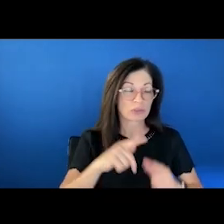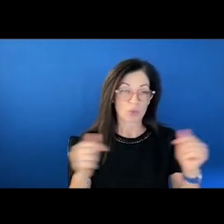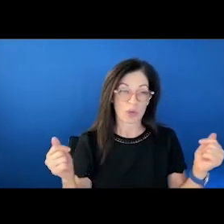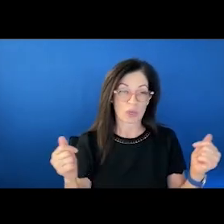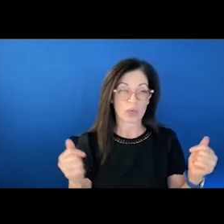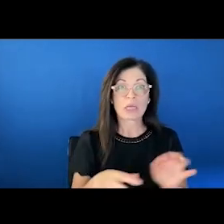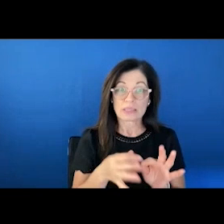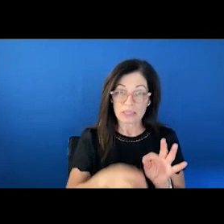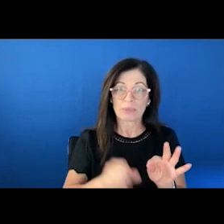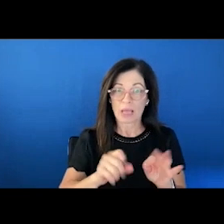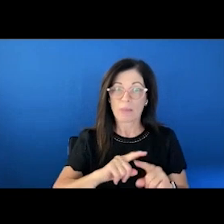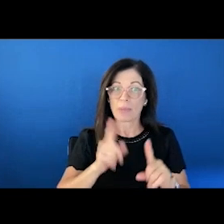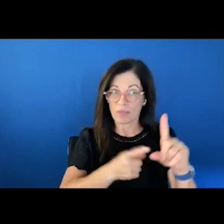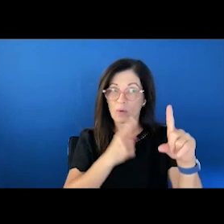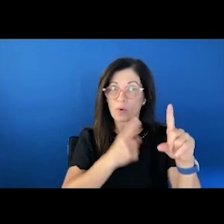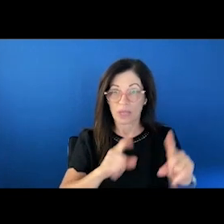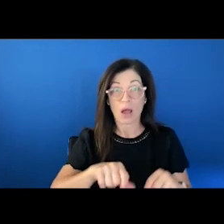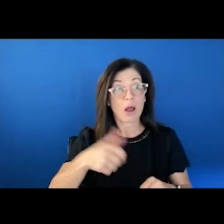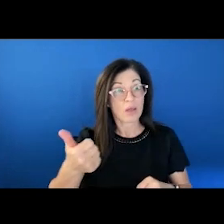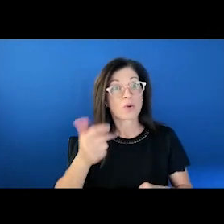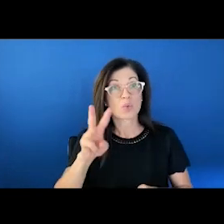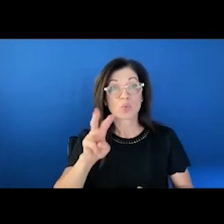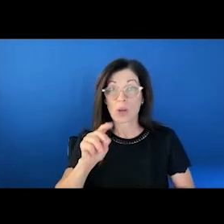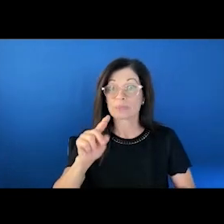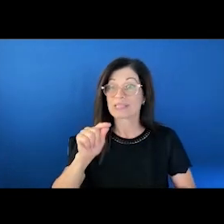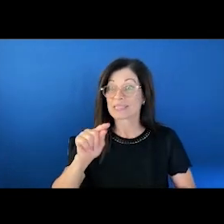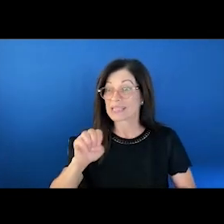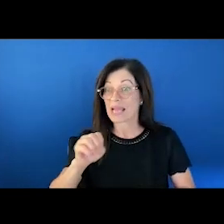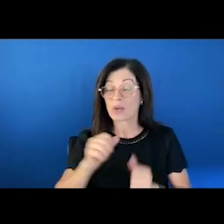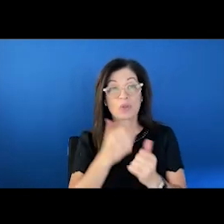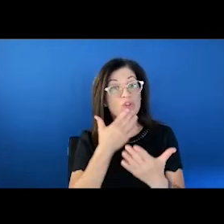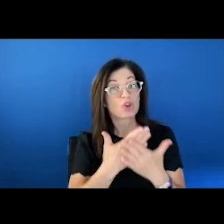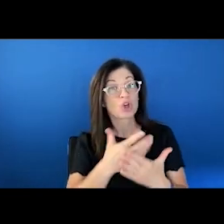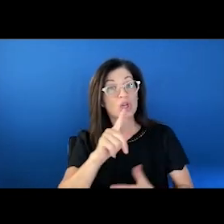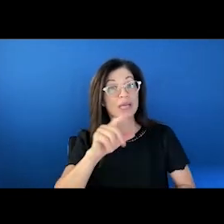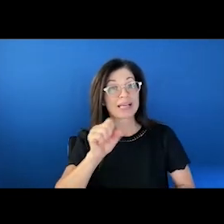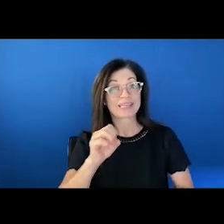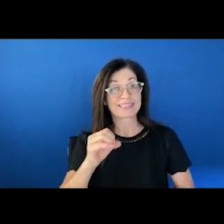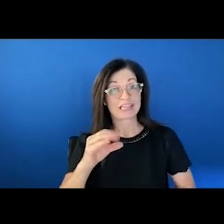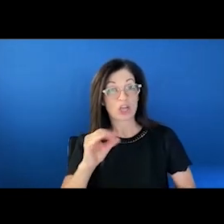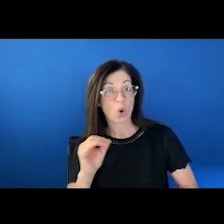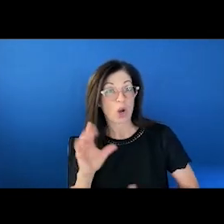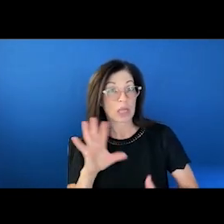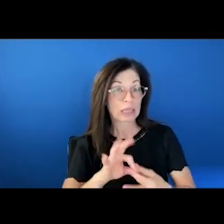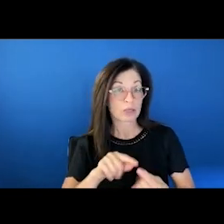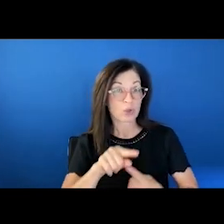but the goal is that other websites with good SEO link to you to bring up your own SEO. (Hence